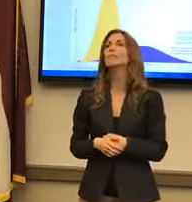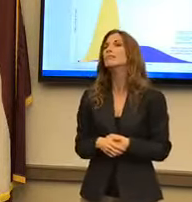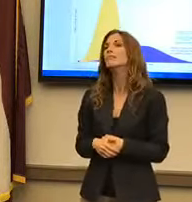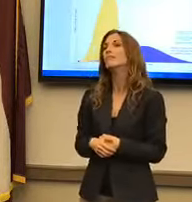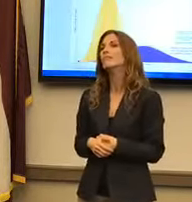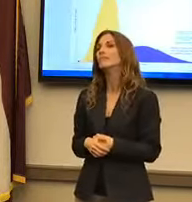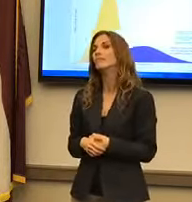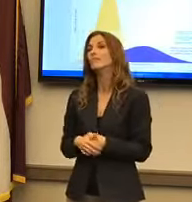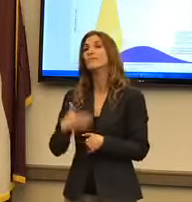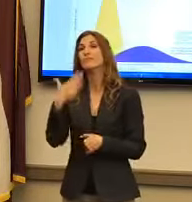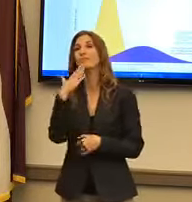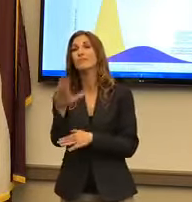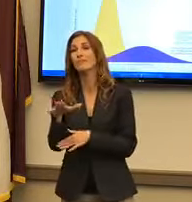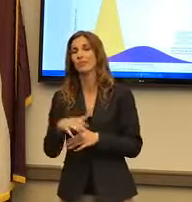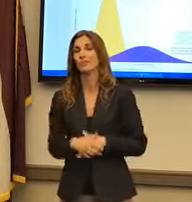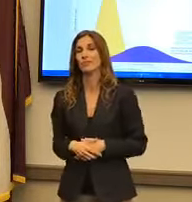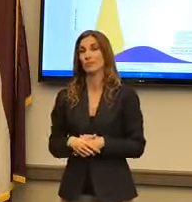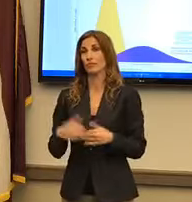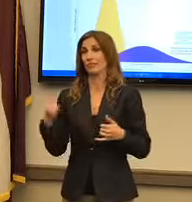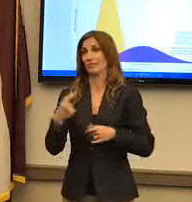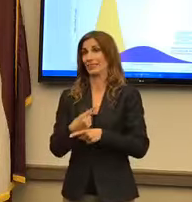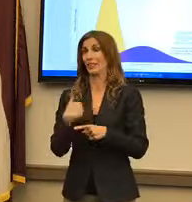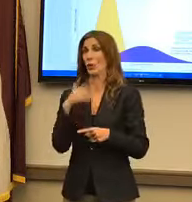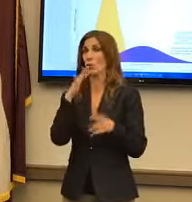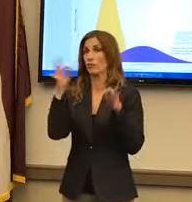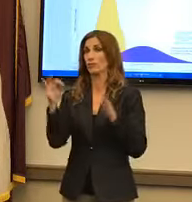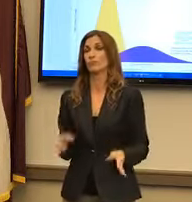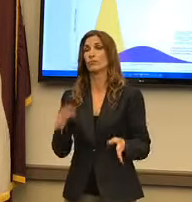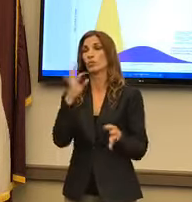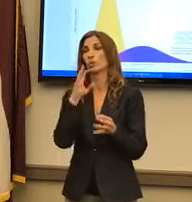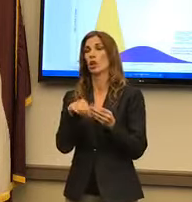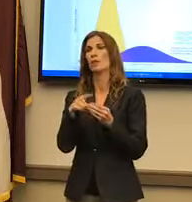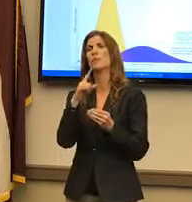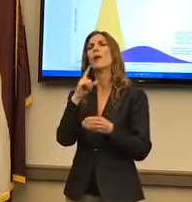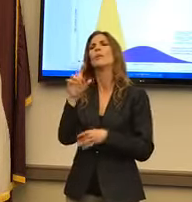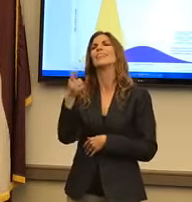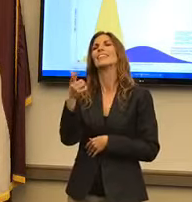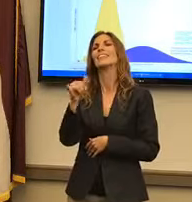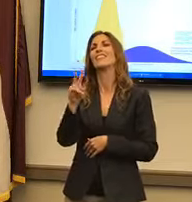good afternoon today I'm going to speak about giving Tuesday giving Tuesday